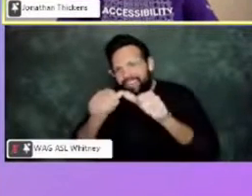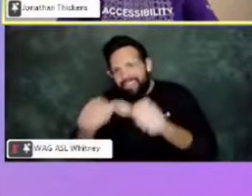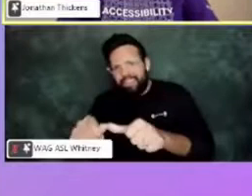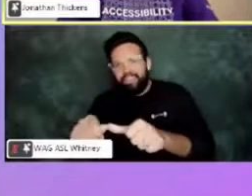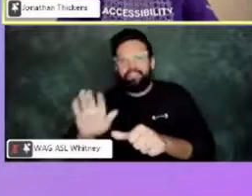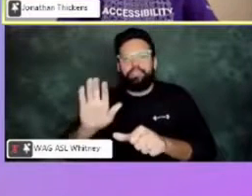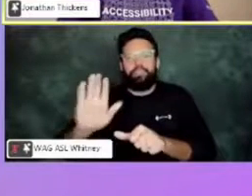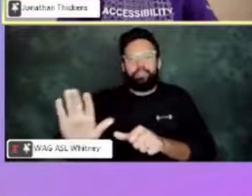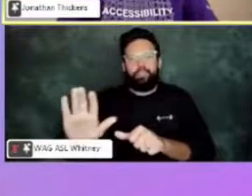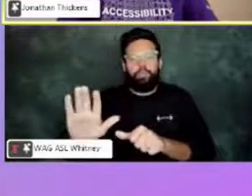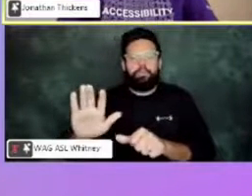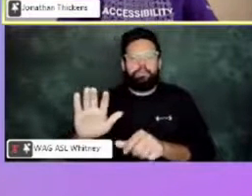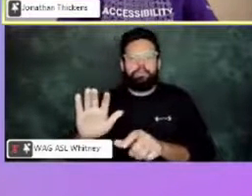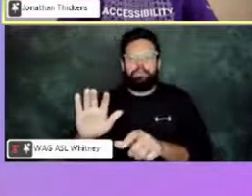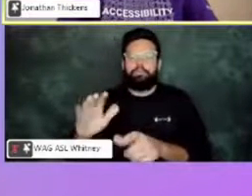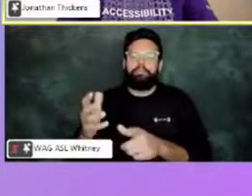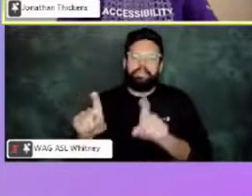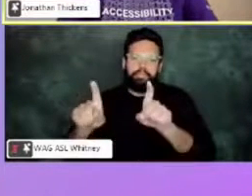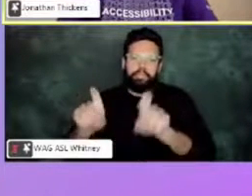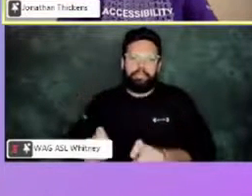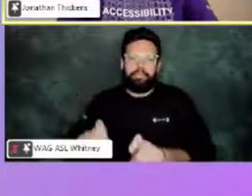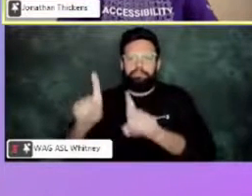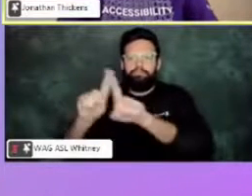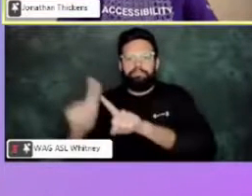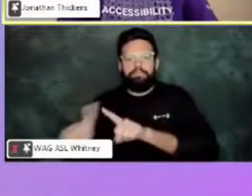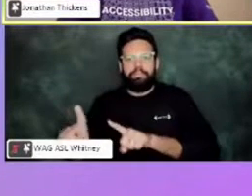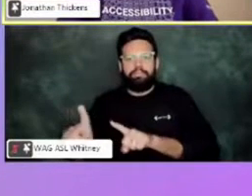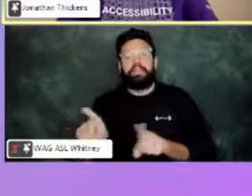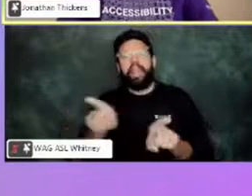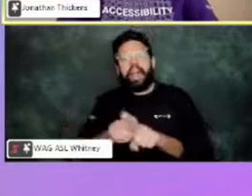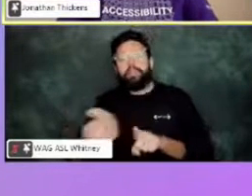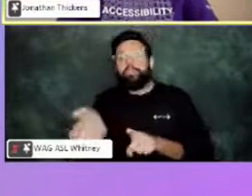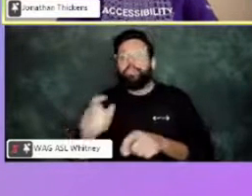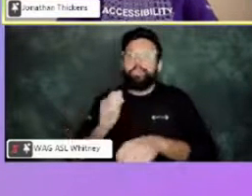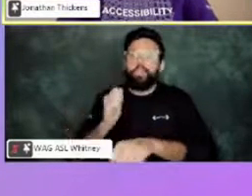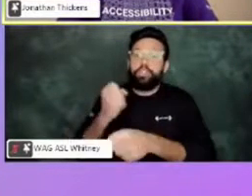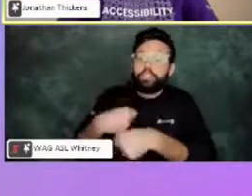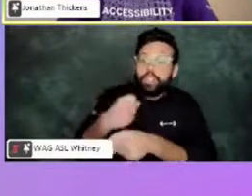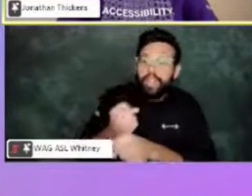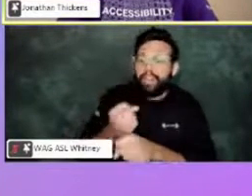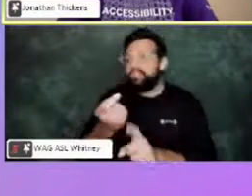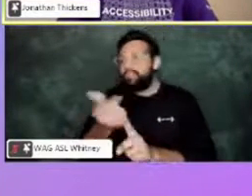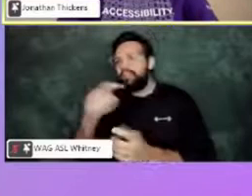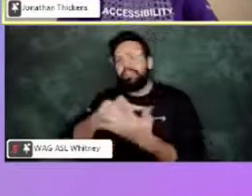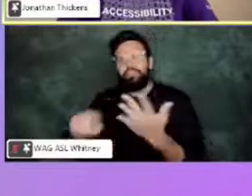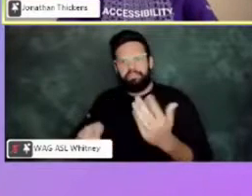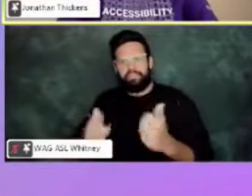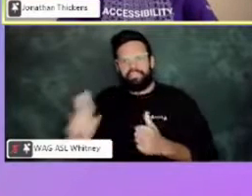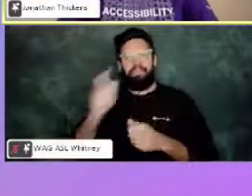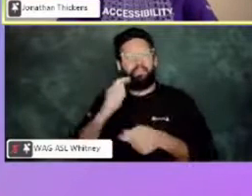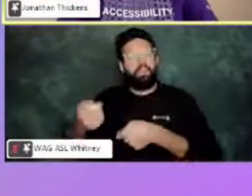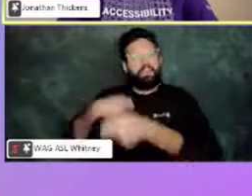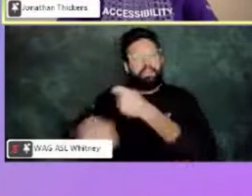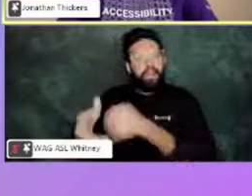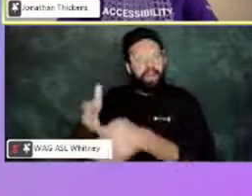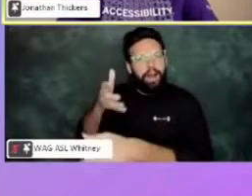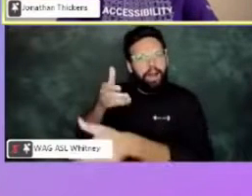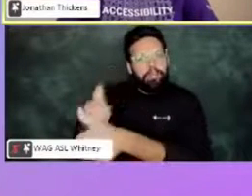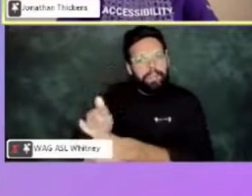the accessibility scanning API self-updates. Another bonus, You won't have to worry about missing pages with your accessibility scans.